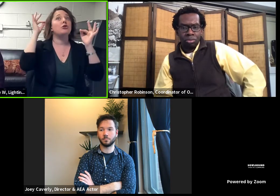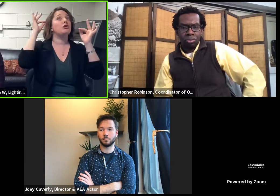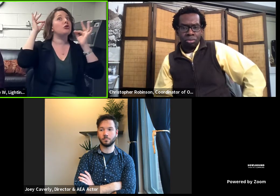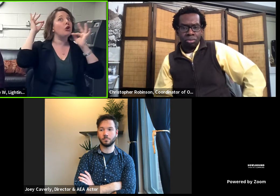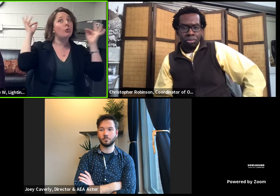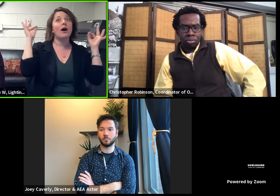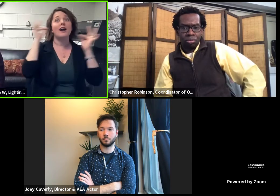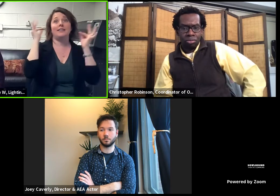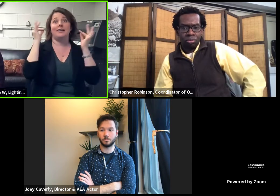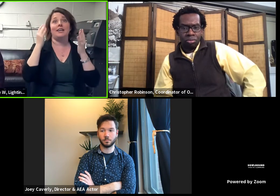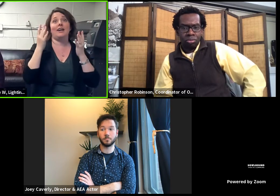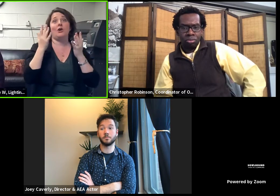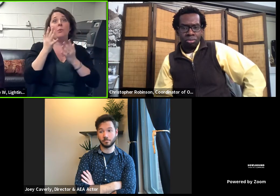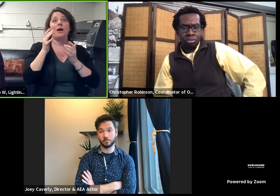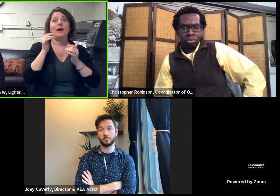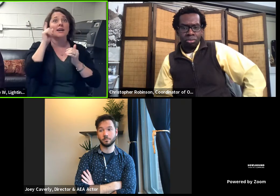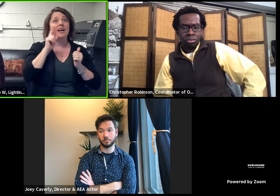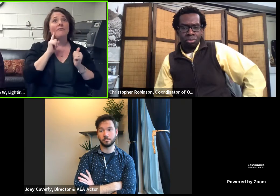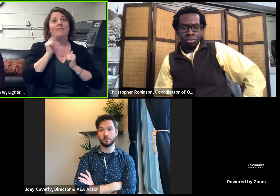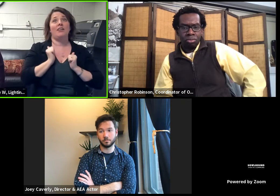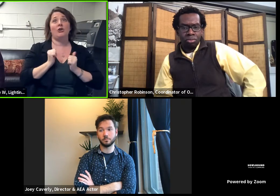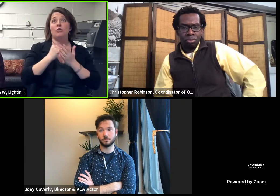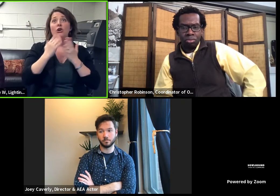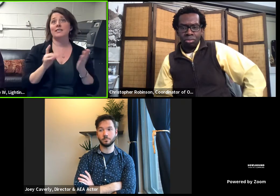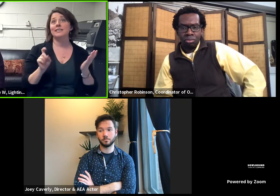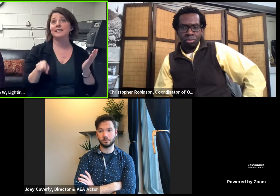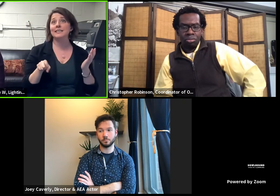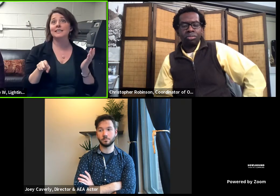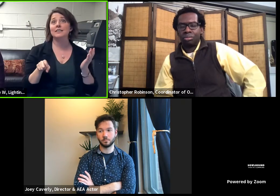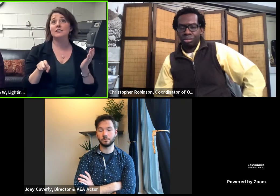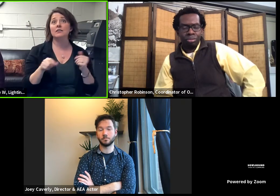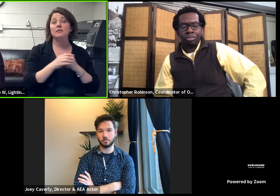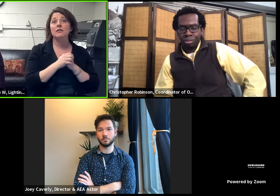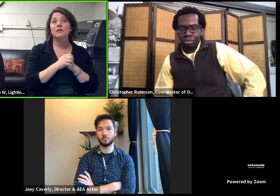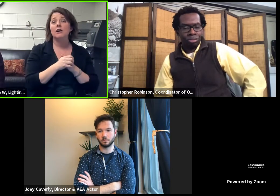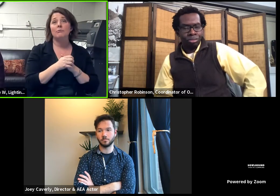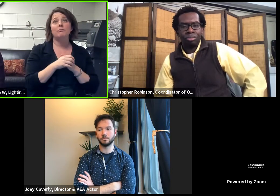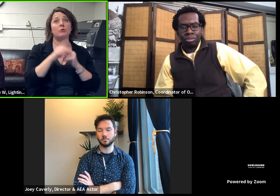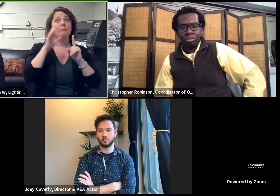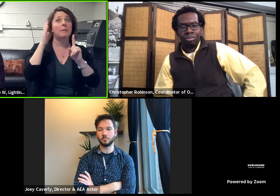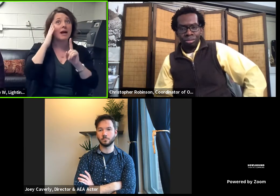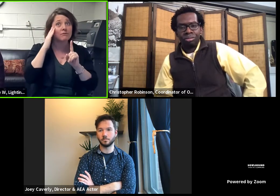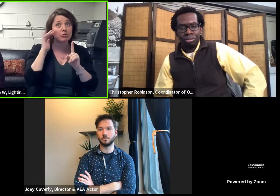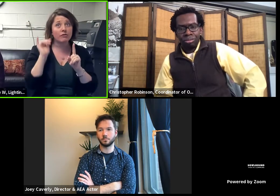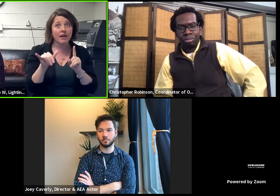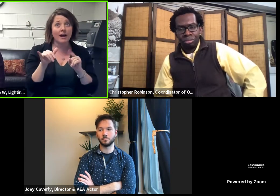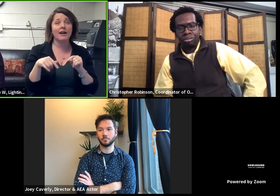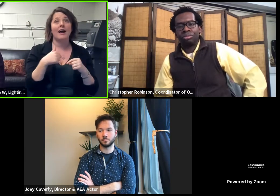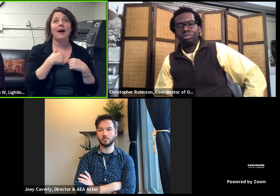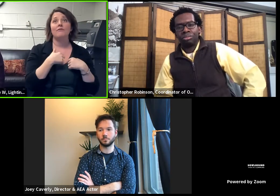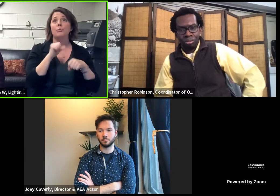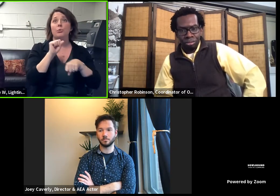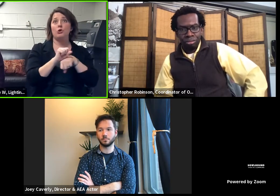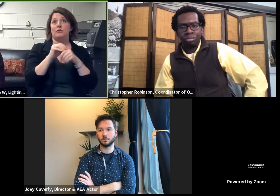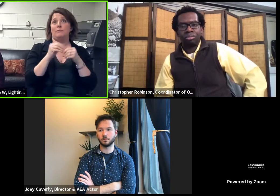you know, maybe some communities really have no idea what the needs are for deaf artists.